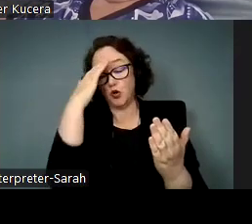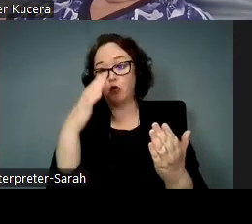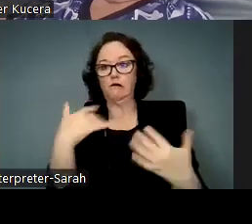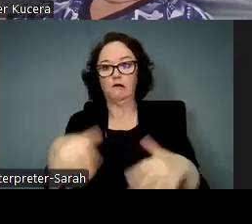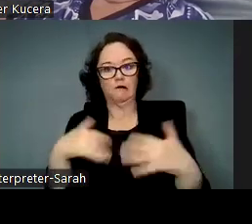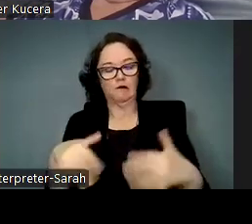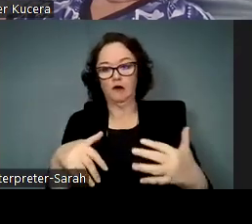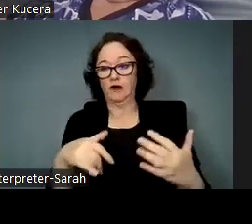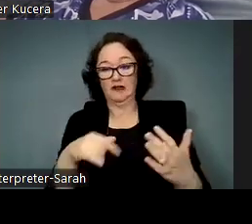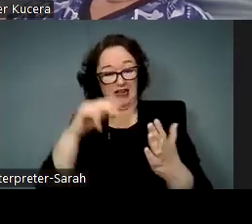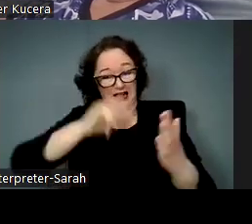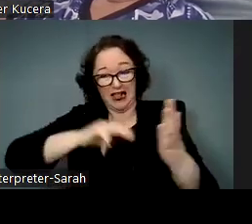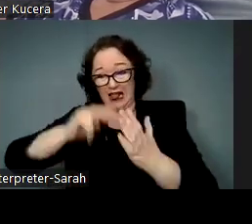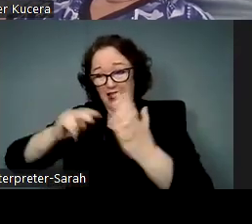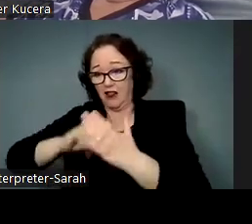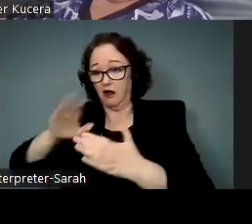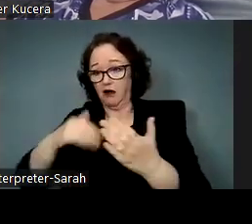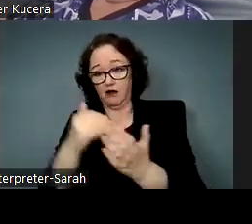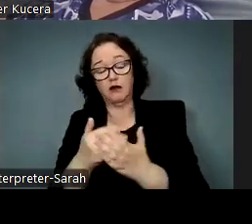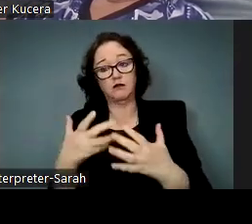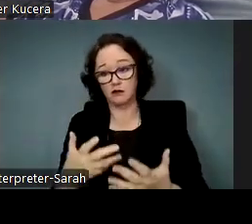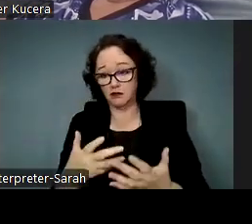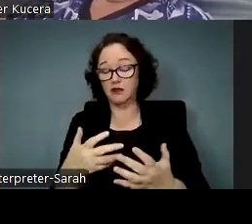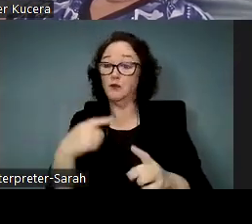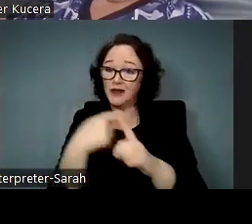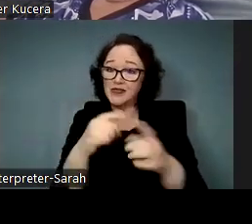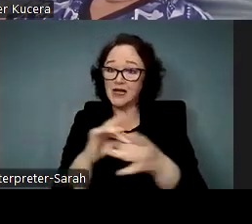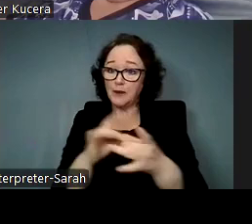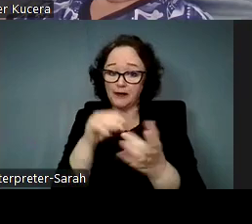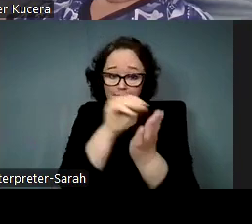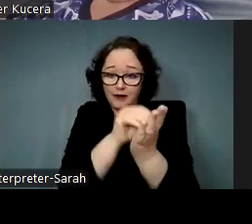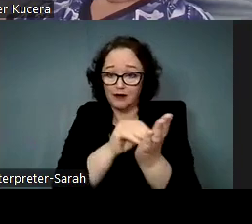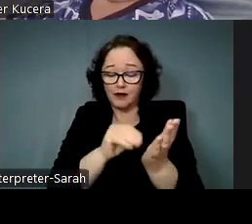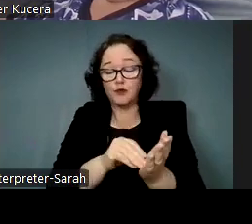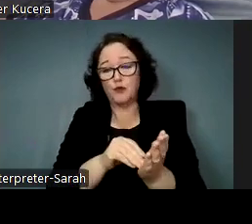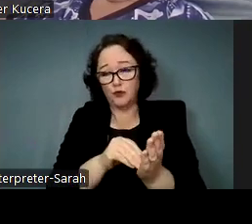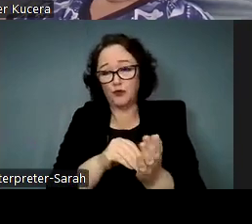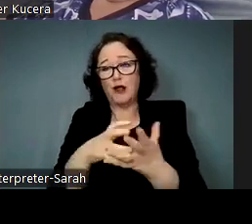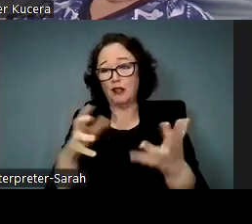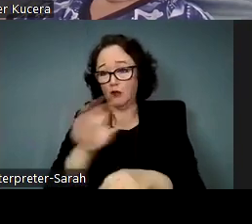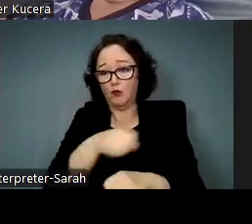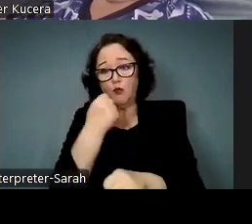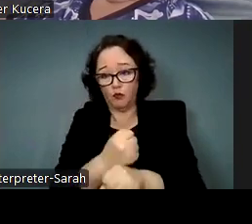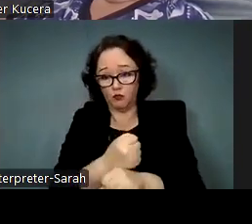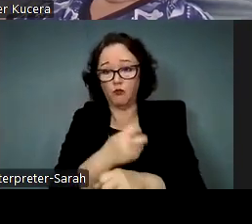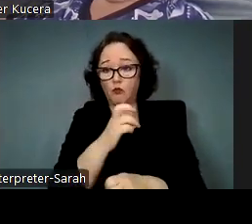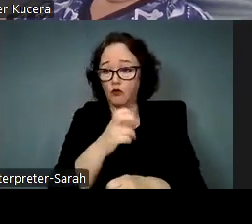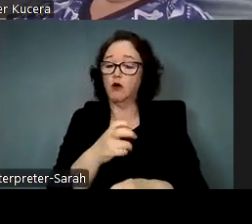the waiver, and then make comments on it. Some of the difficulties that we see in Ohio, that I have personally